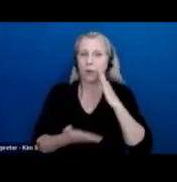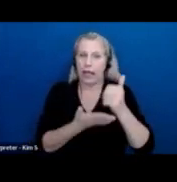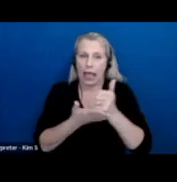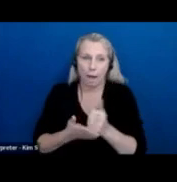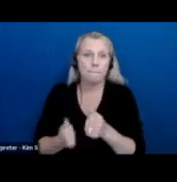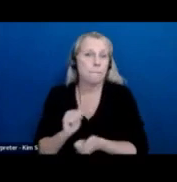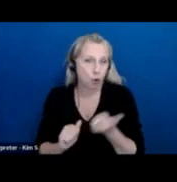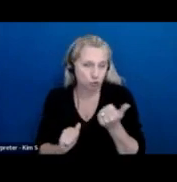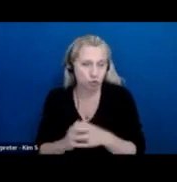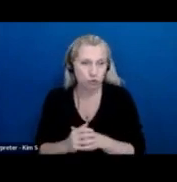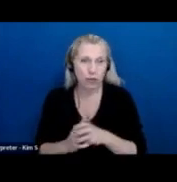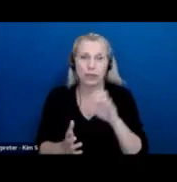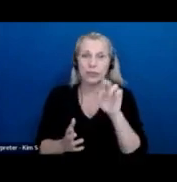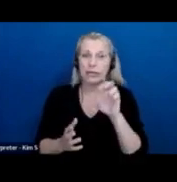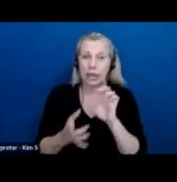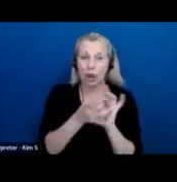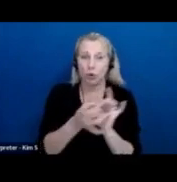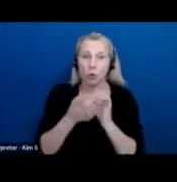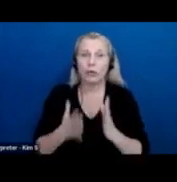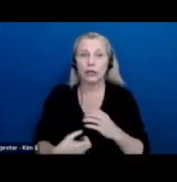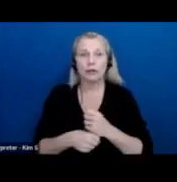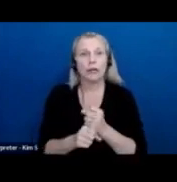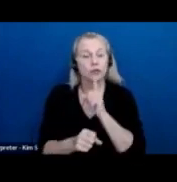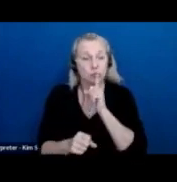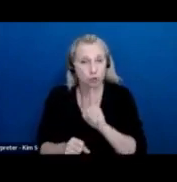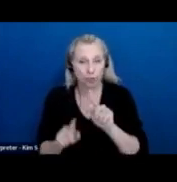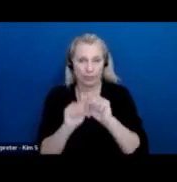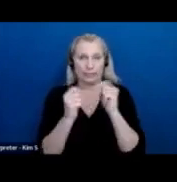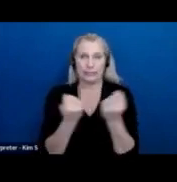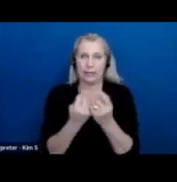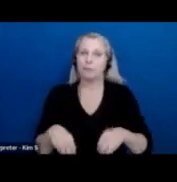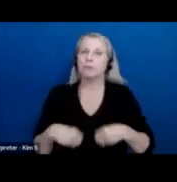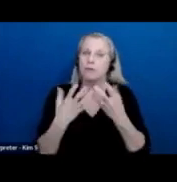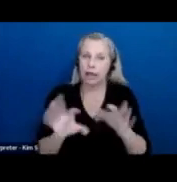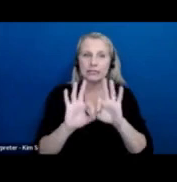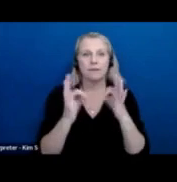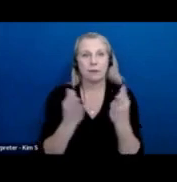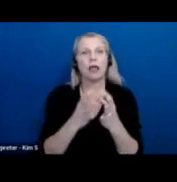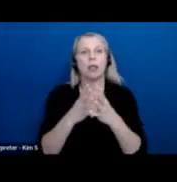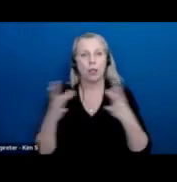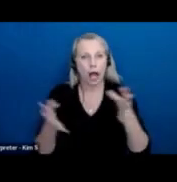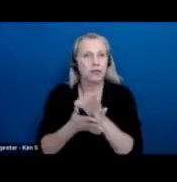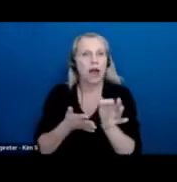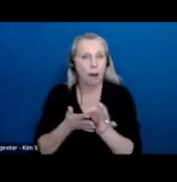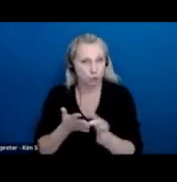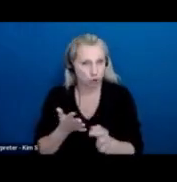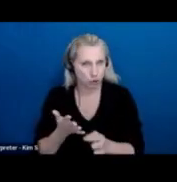coordinator ensures that the team is providing the family lots of options and choices to